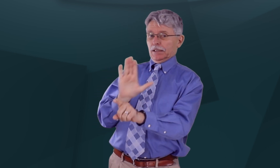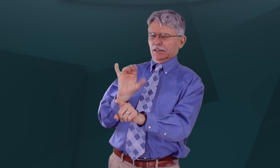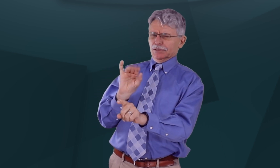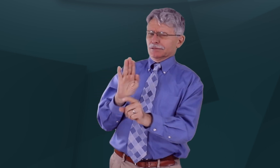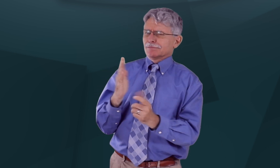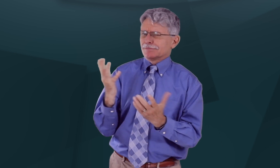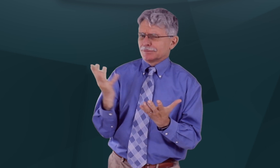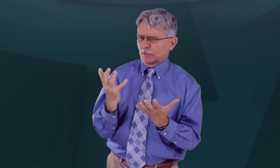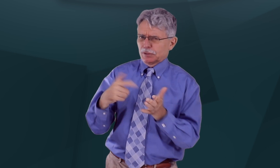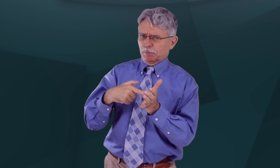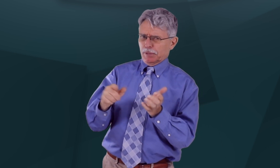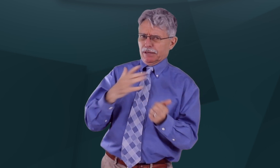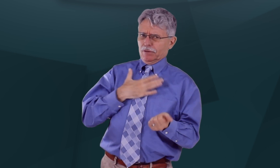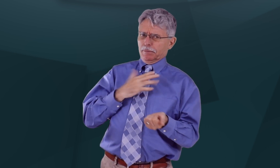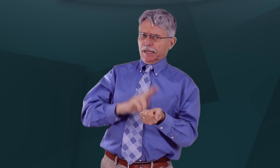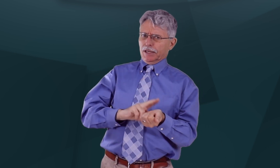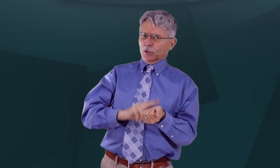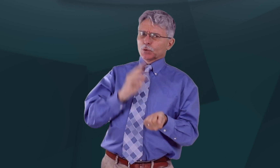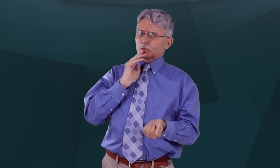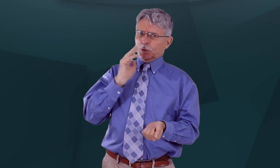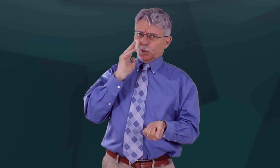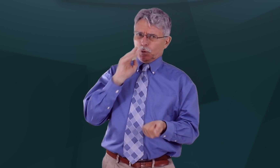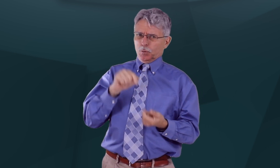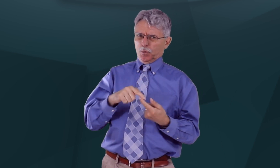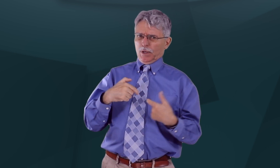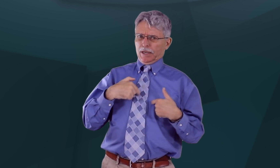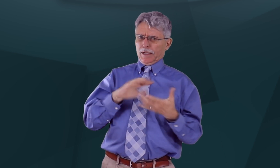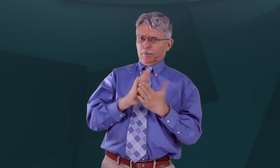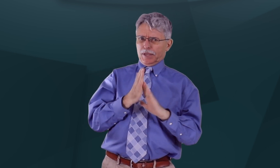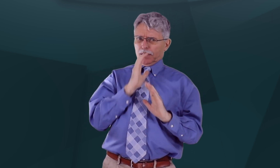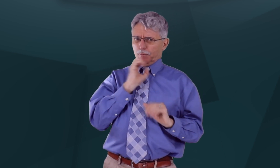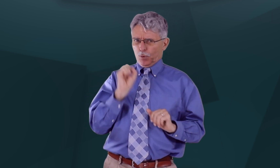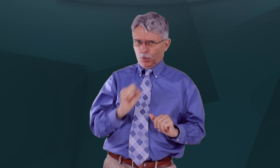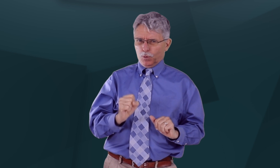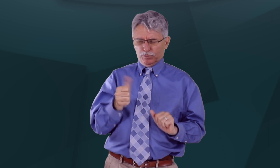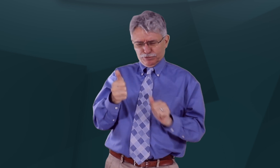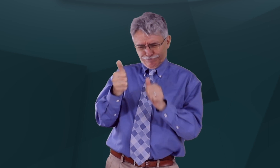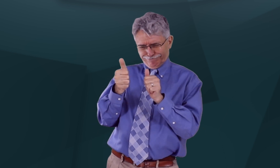So we have one whose job it is to pay for my nursing home when I become old enough